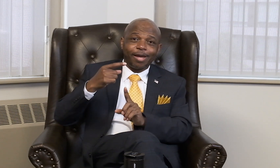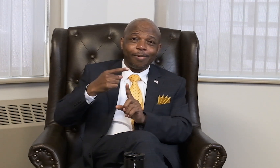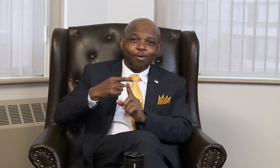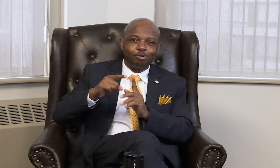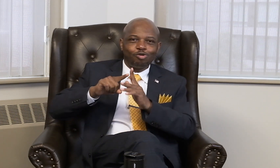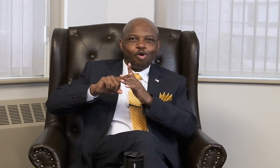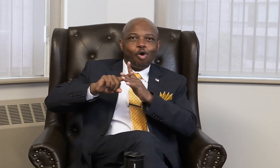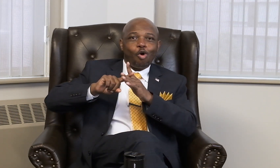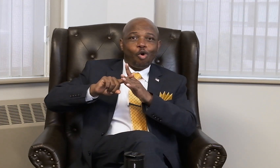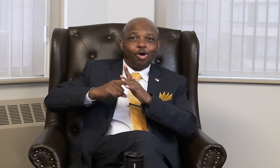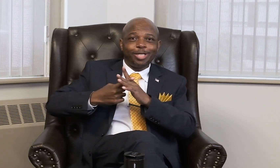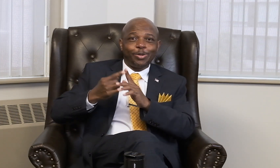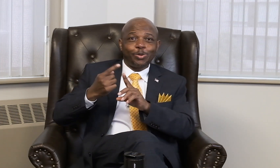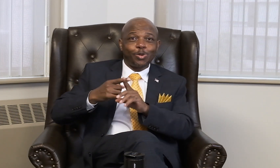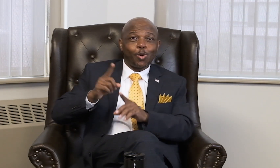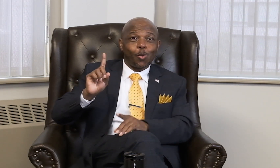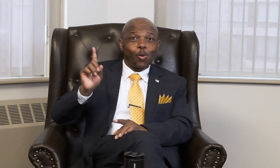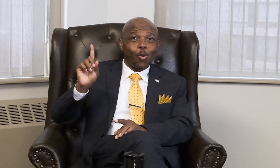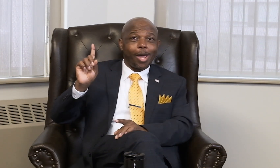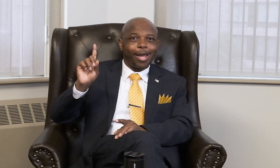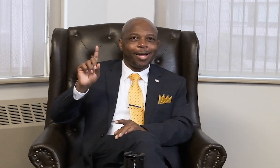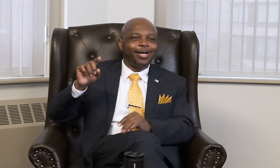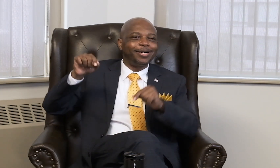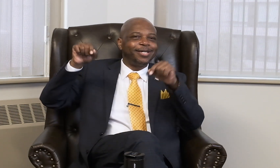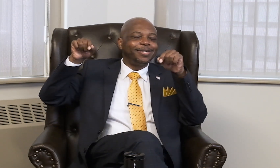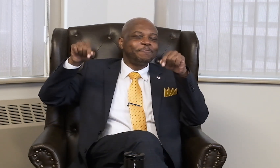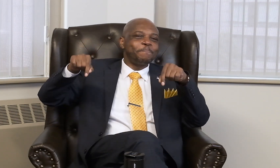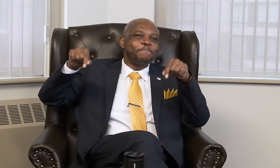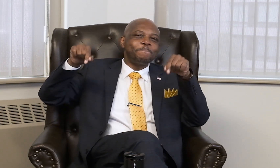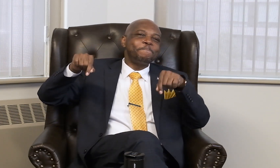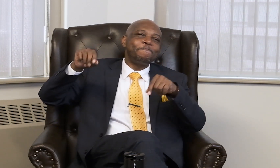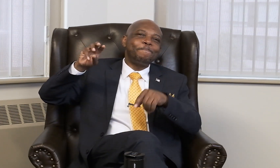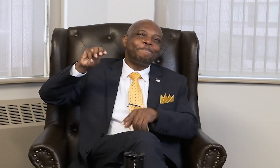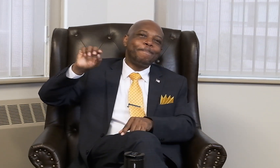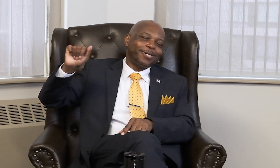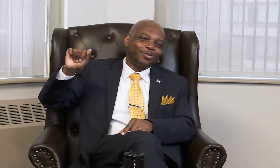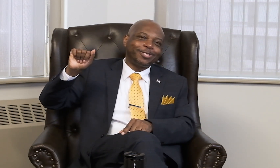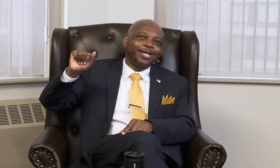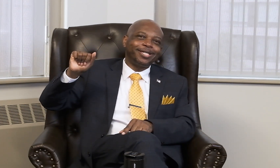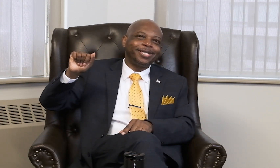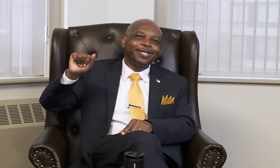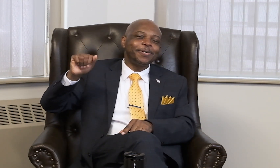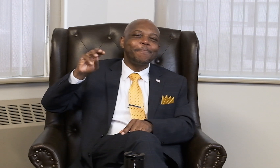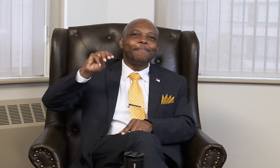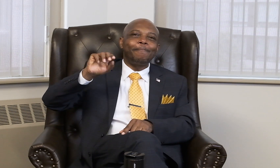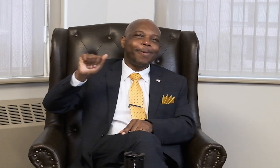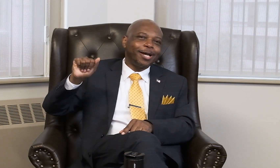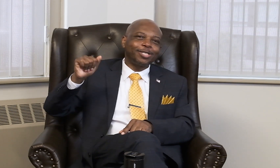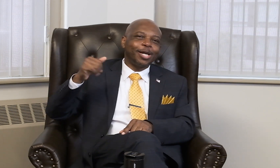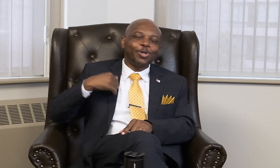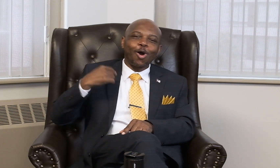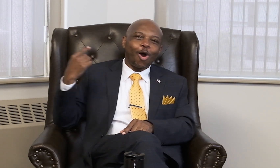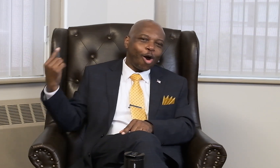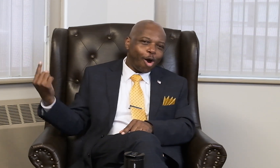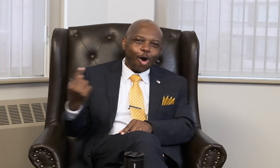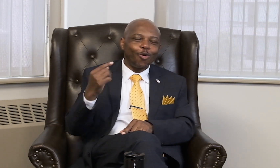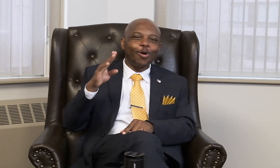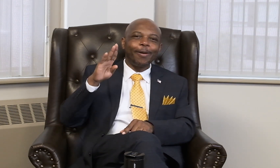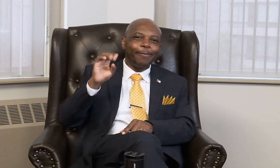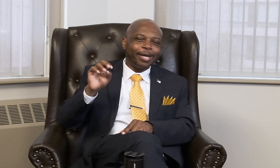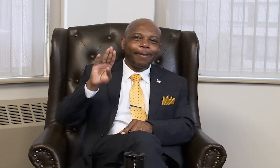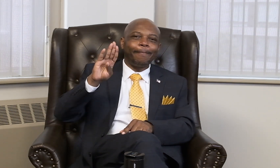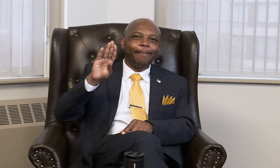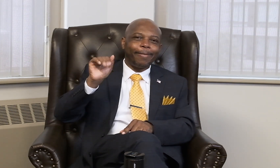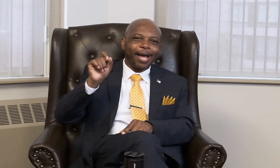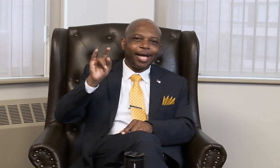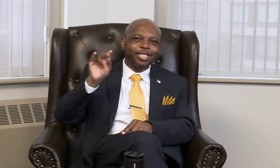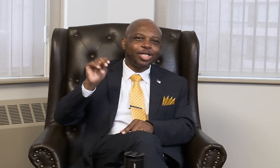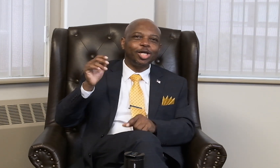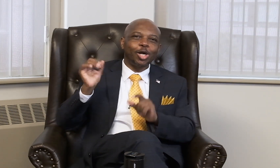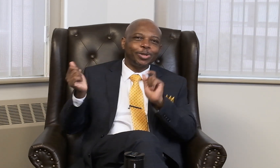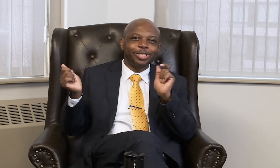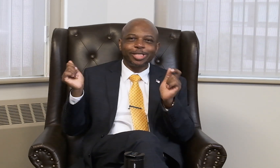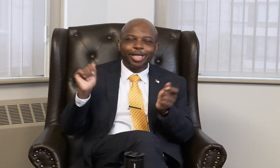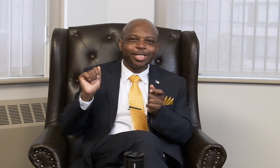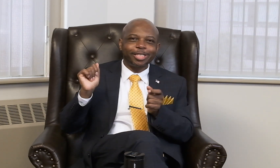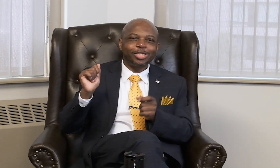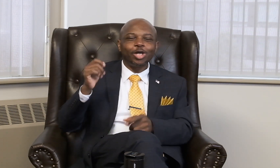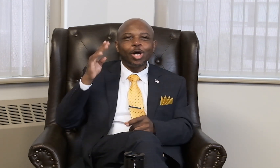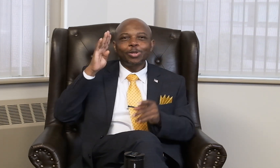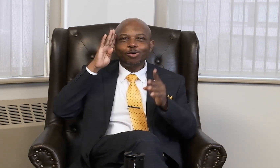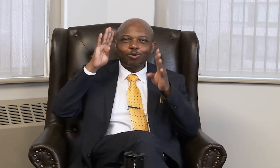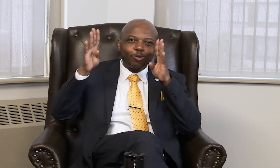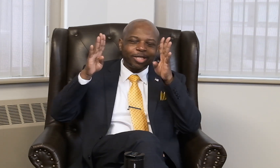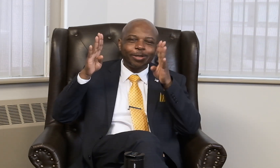originated right here in good ole’ Massachusetts! Massachusetts has always been a bastion of change,